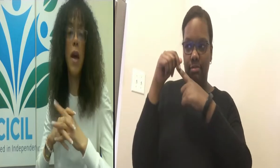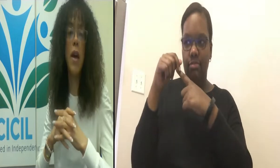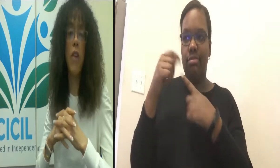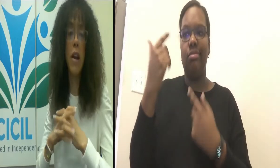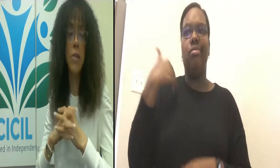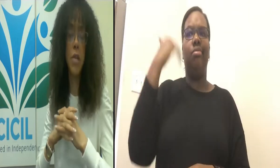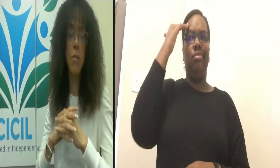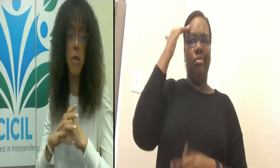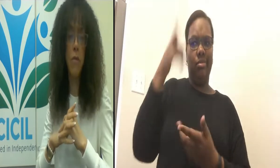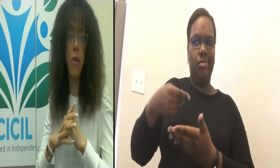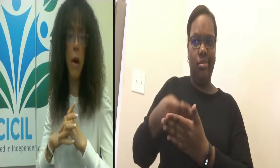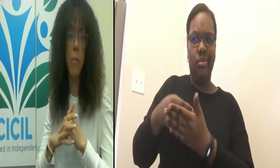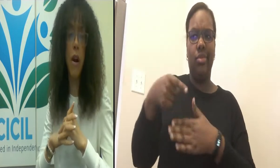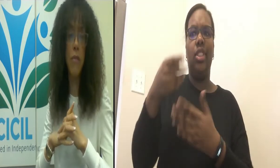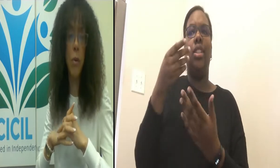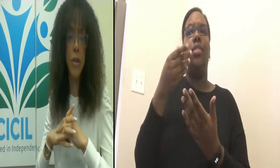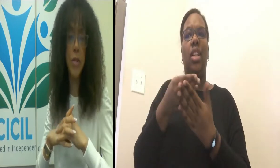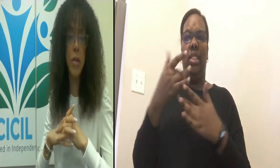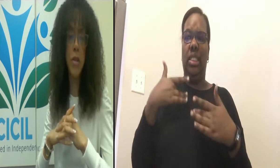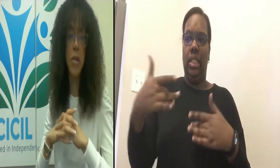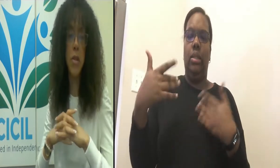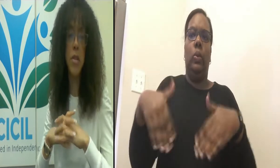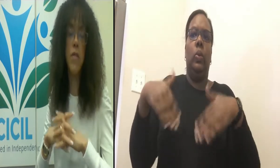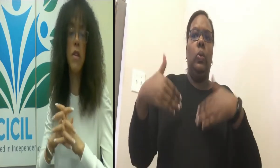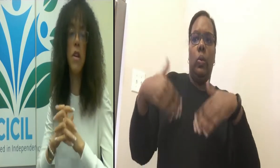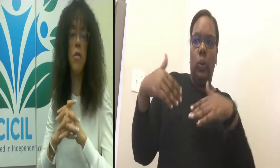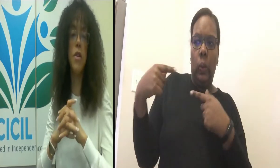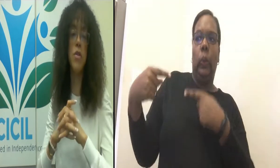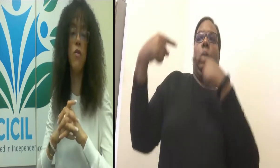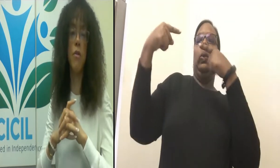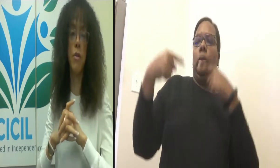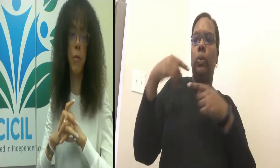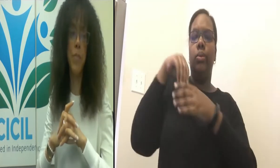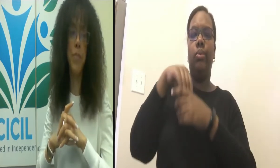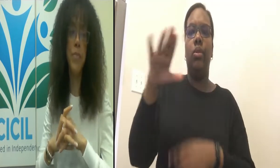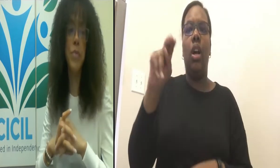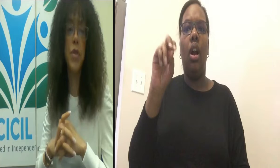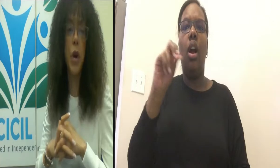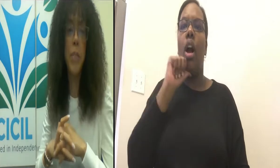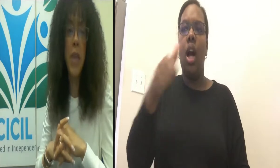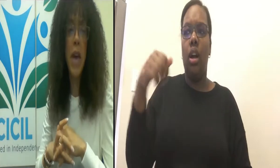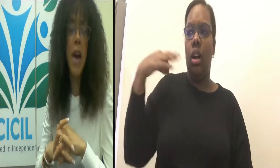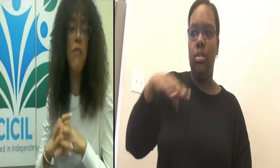directors or even if you are wanting to join a Finance Committee for a nonprofit